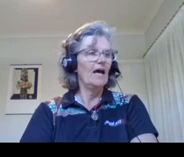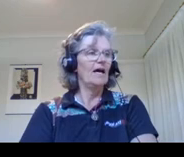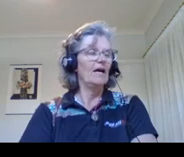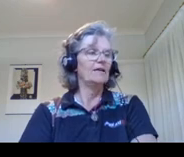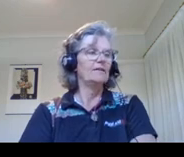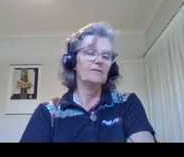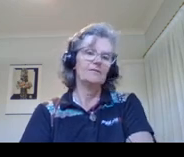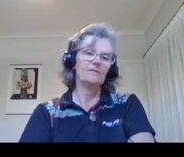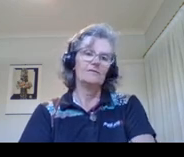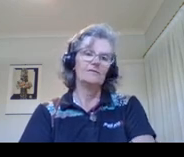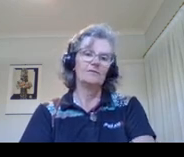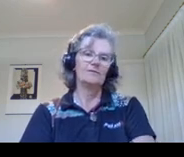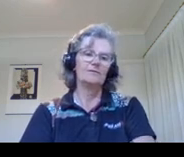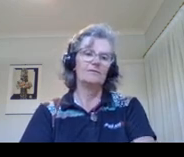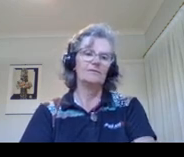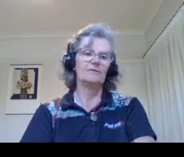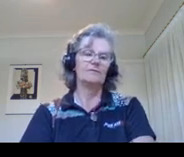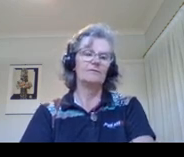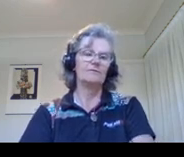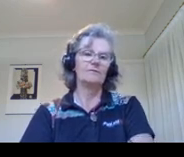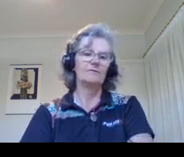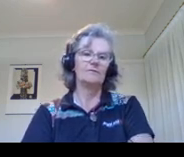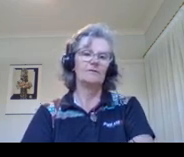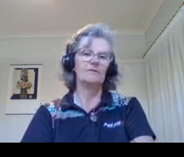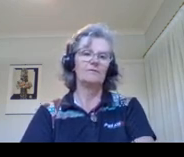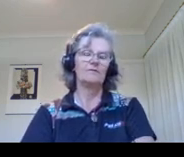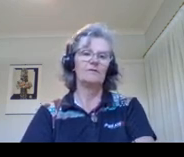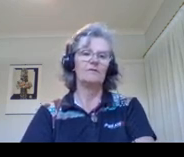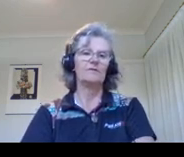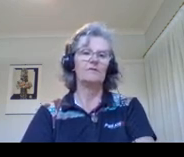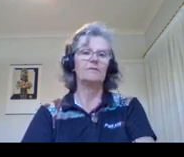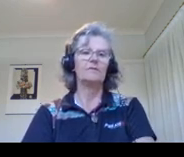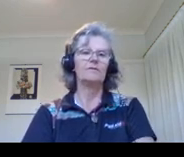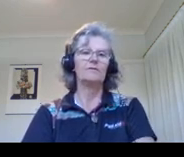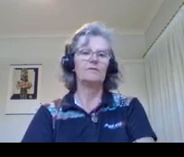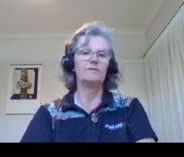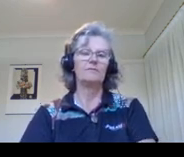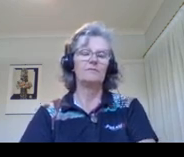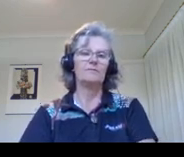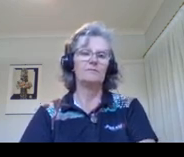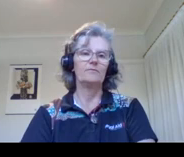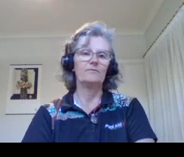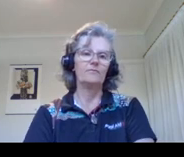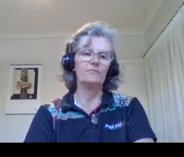I’m just having a quick look now it's just a quick five-step process so pretty much agreeing to you